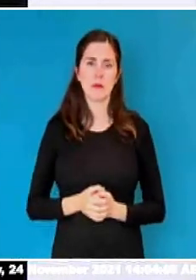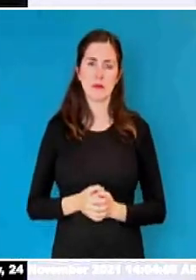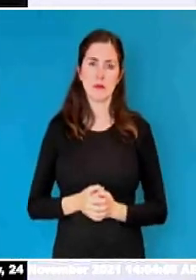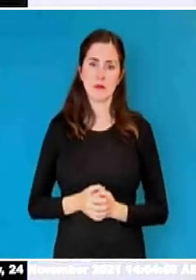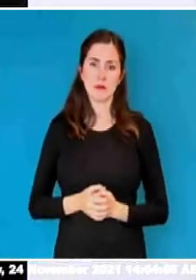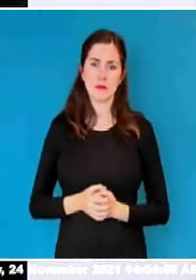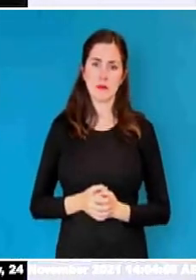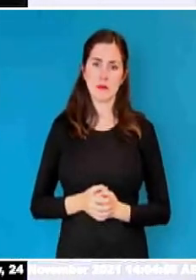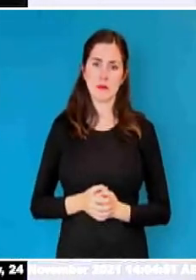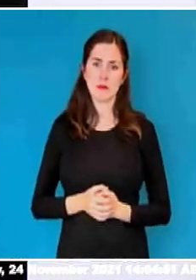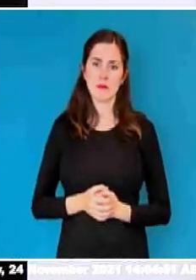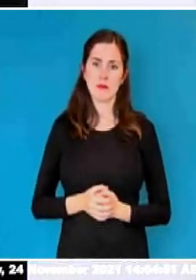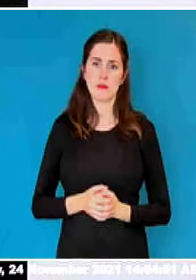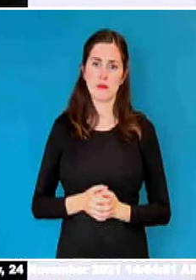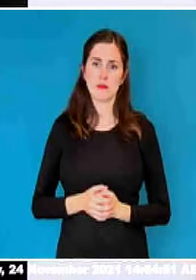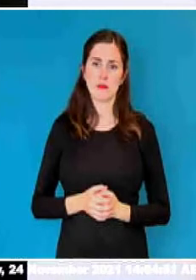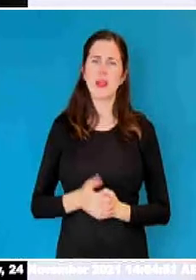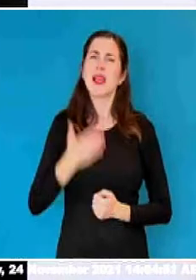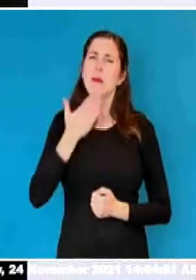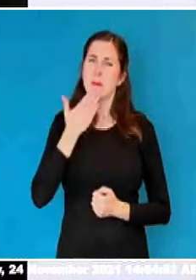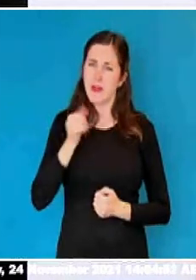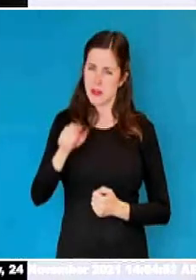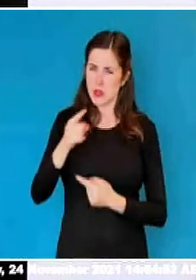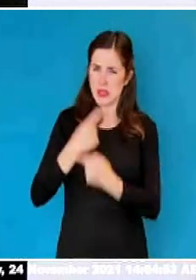Commissioners to understand the context of this research.